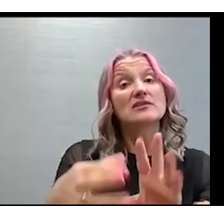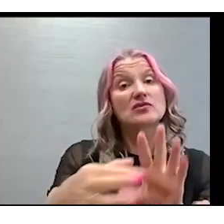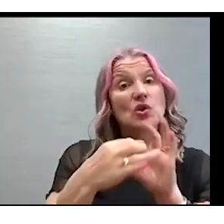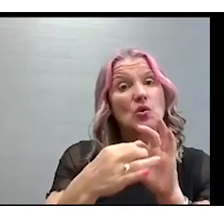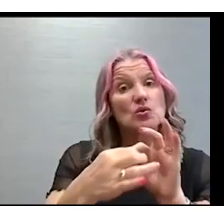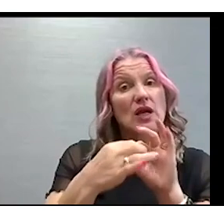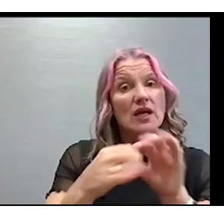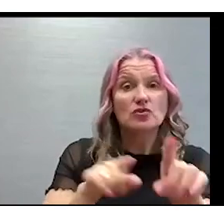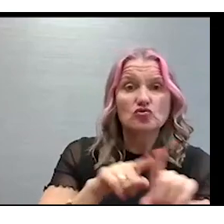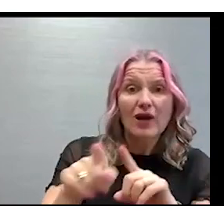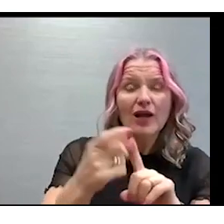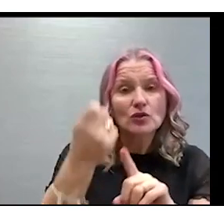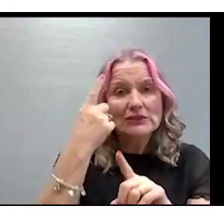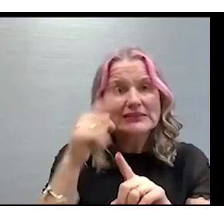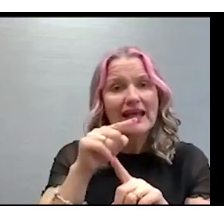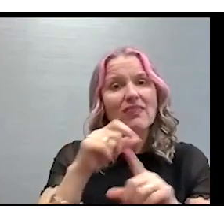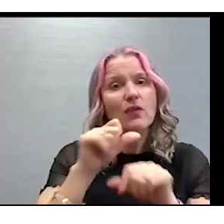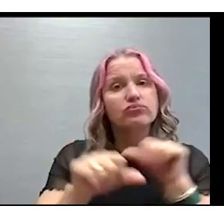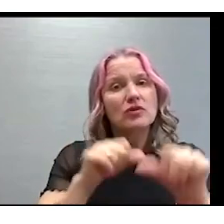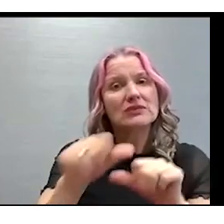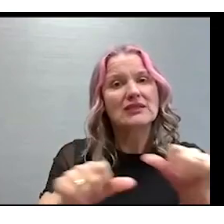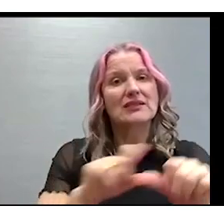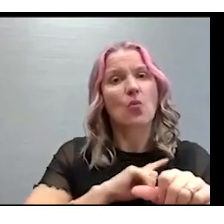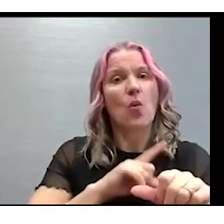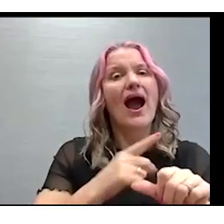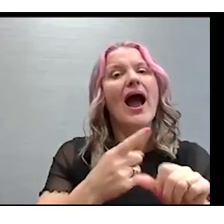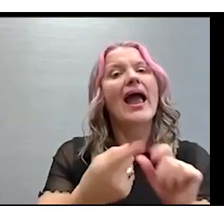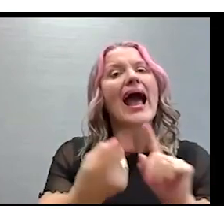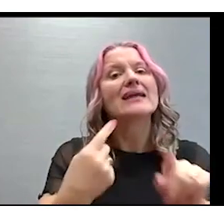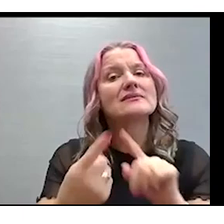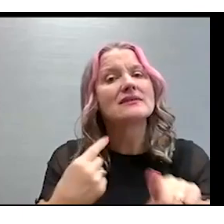process and why you got an answer. And I'll give you some examples.